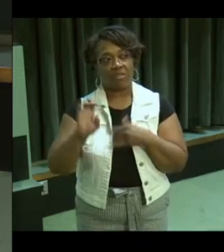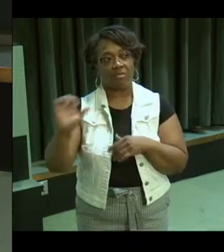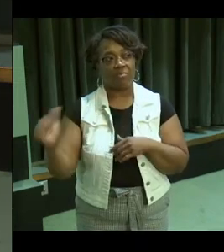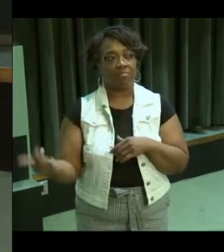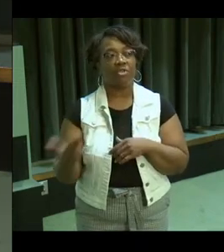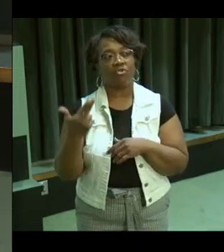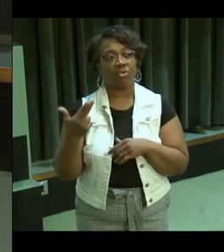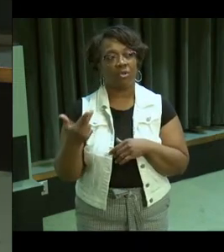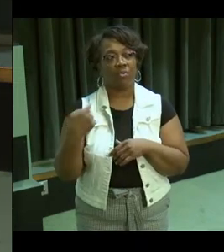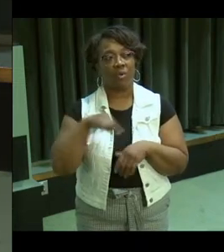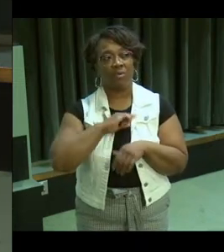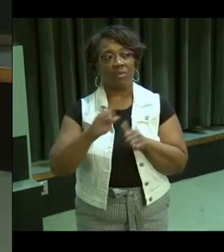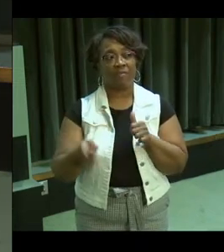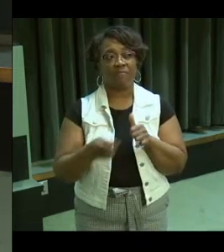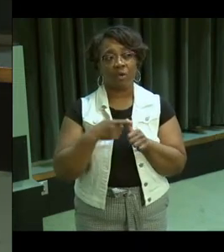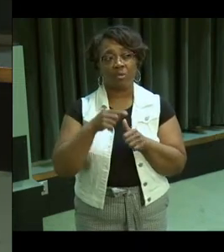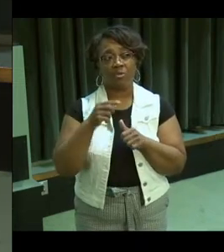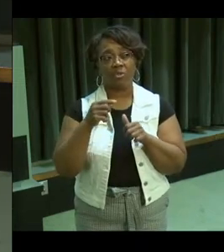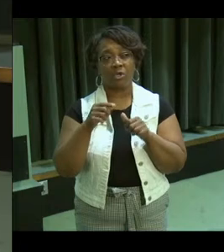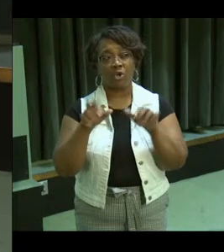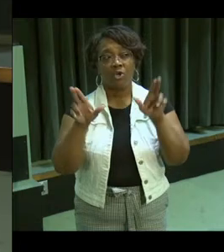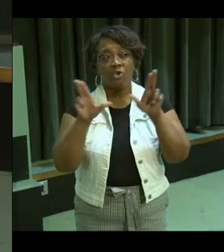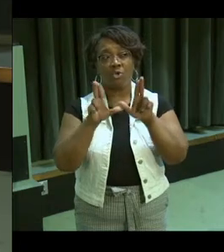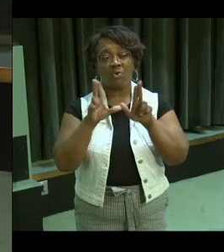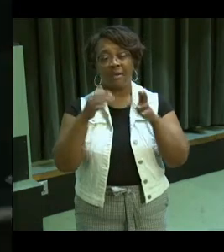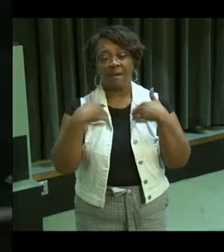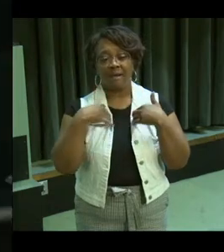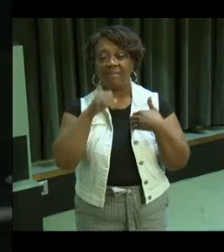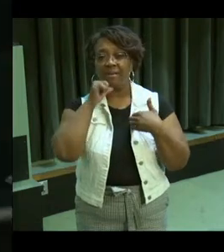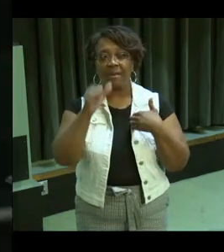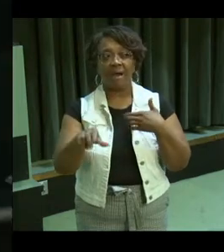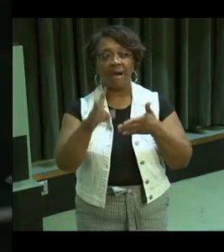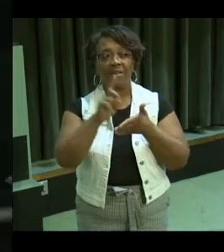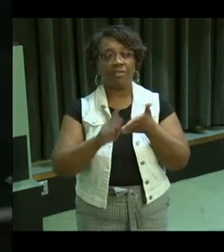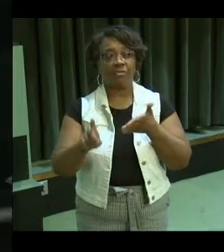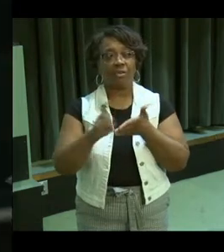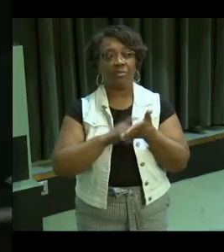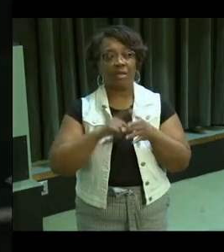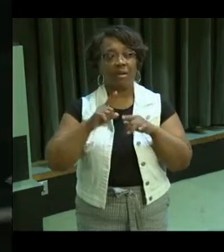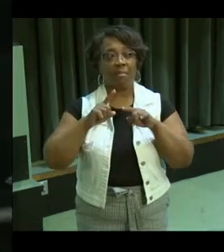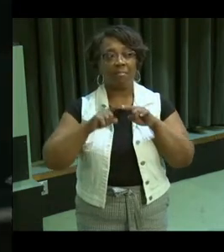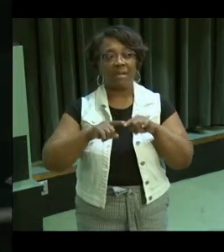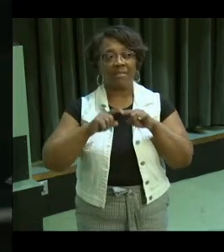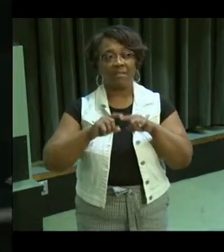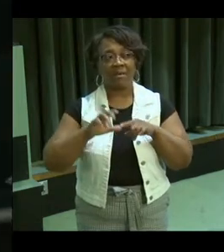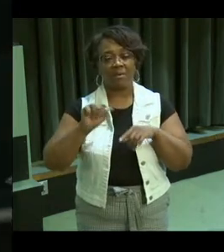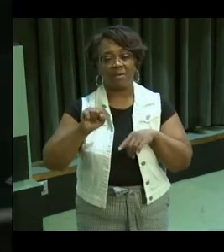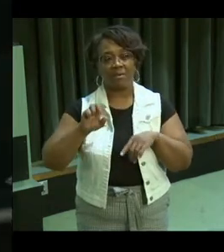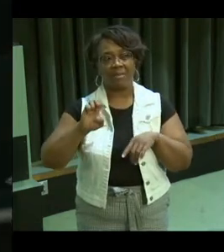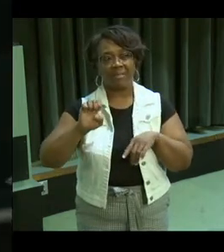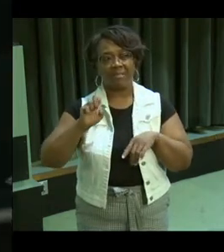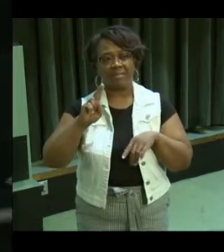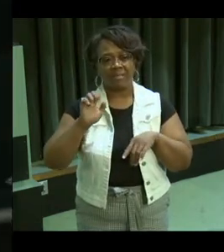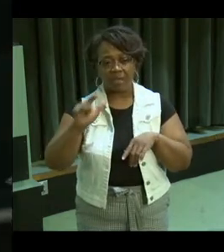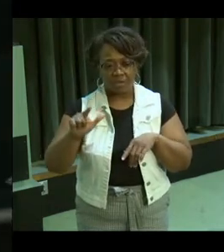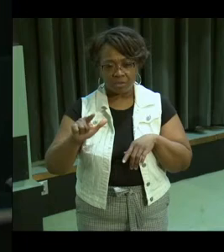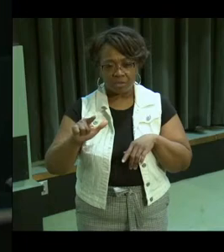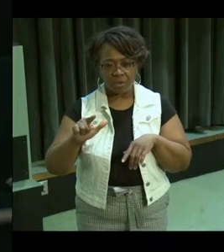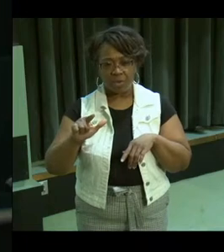that I'm part of, we were the first union to have a